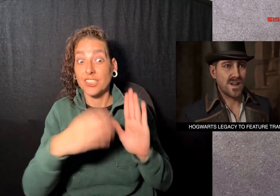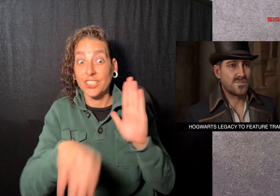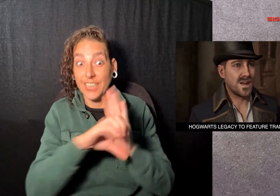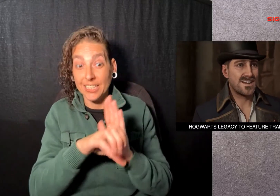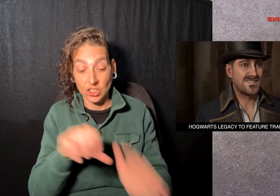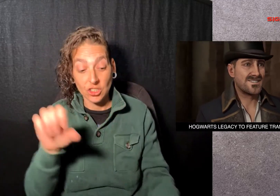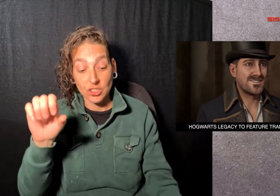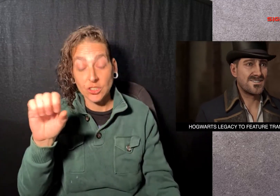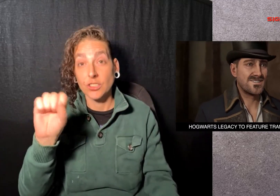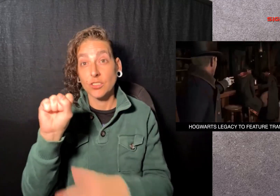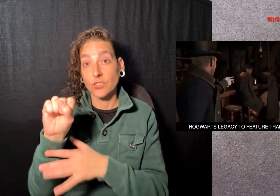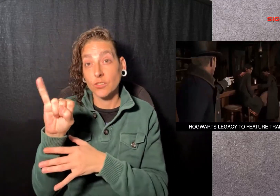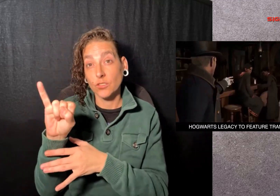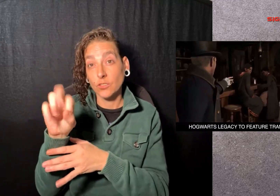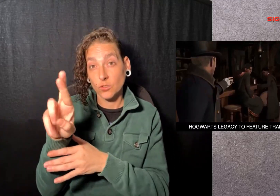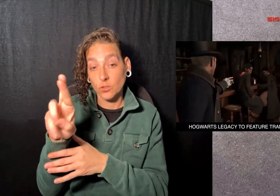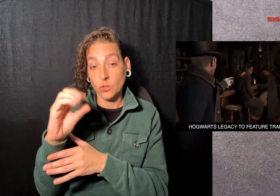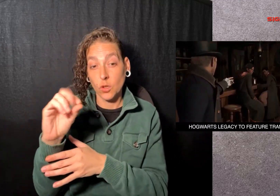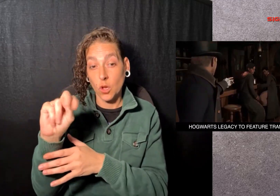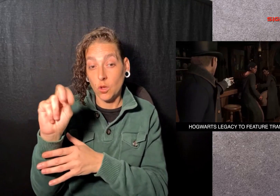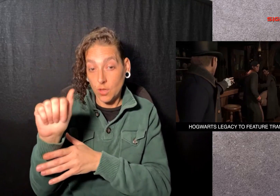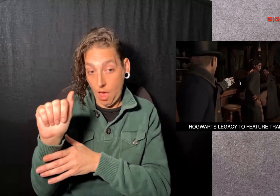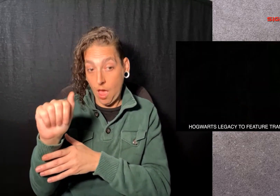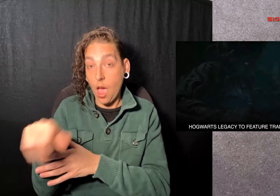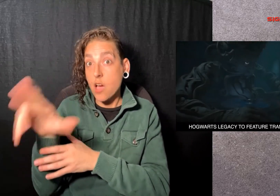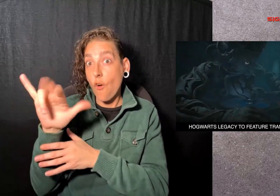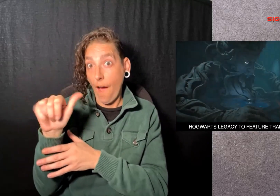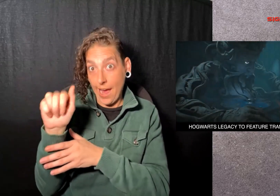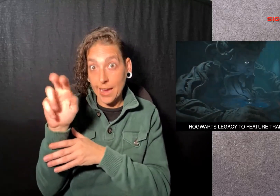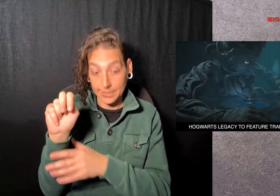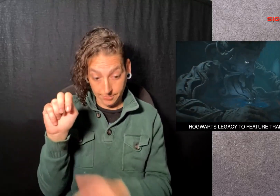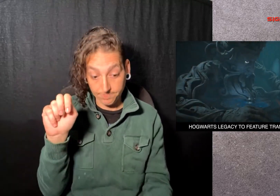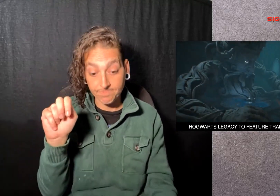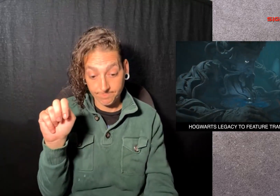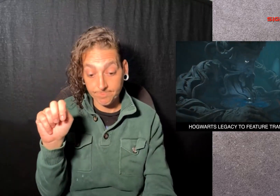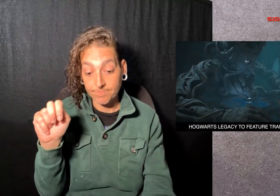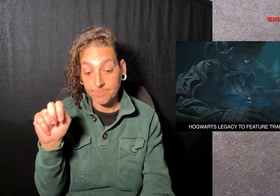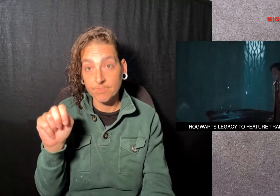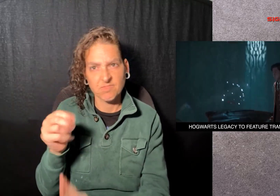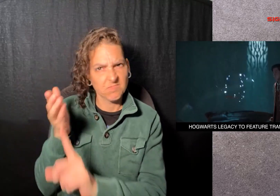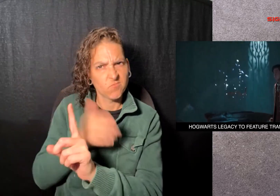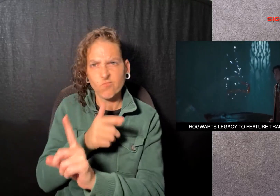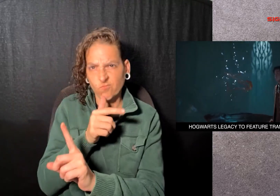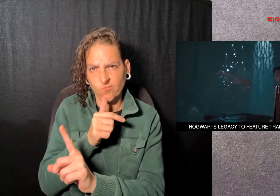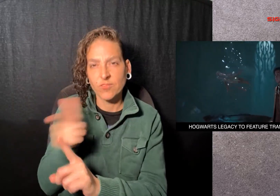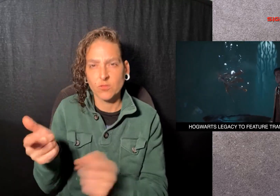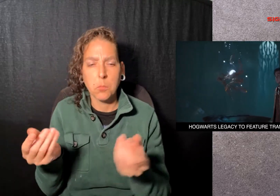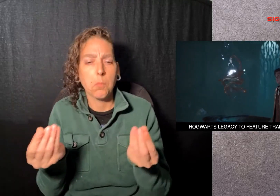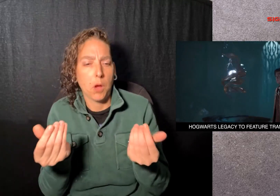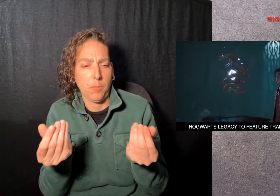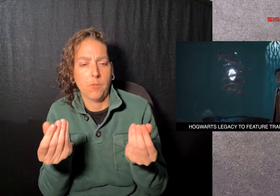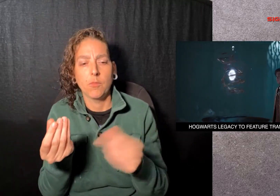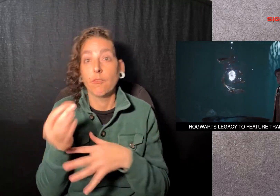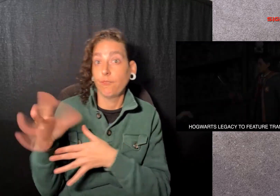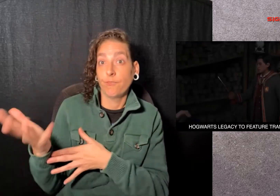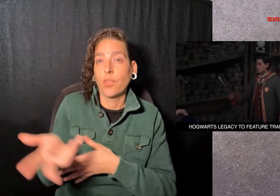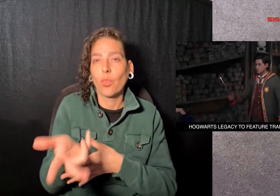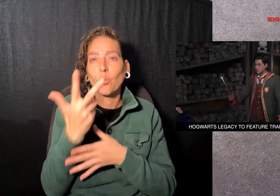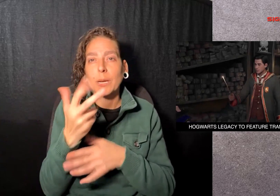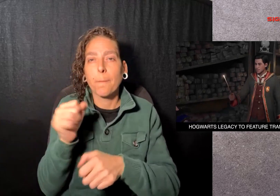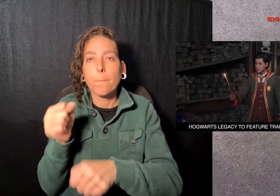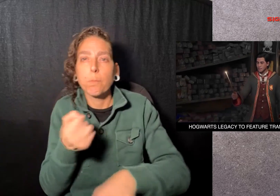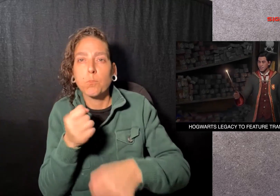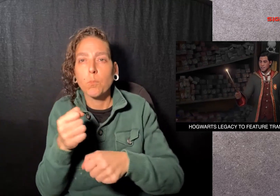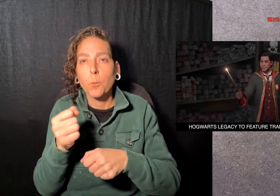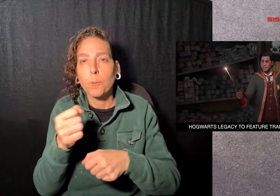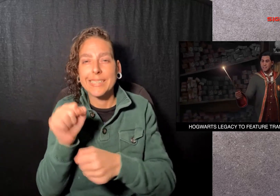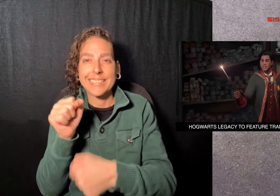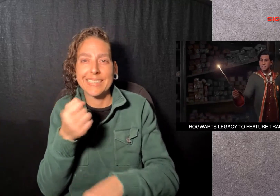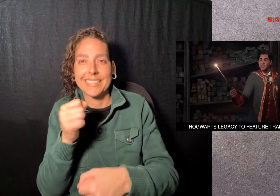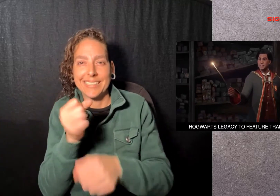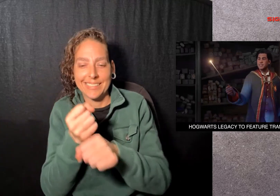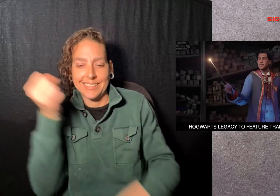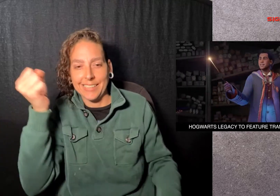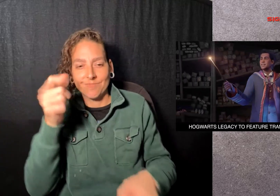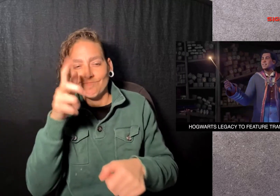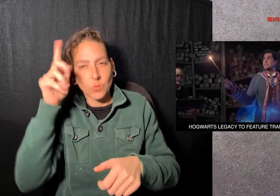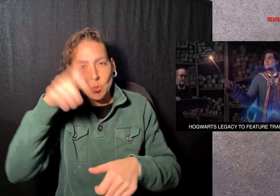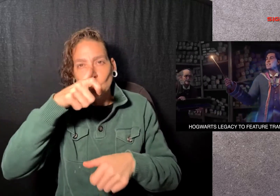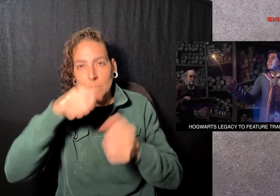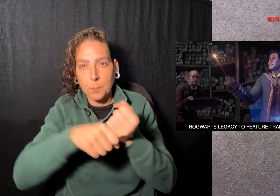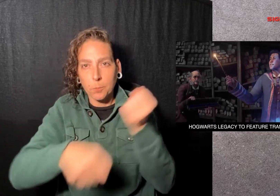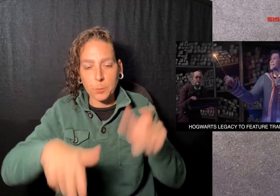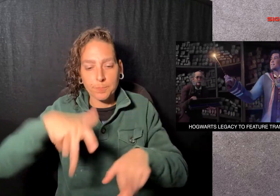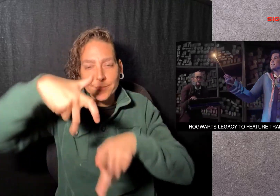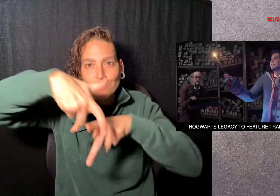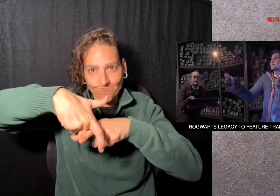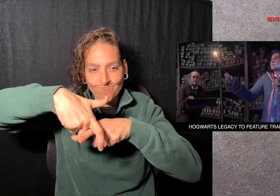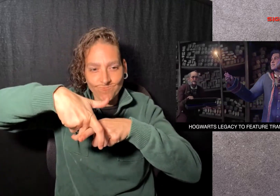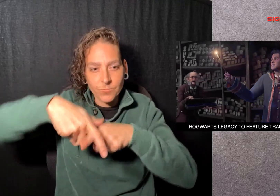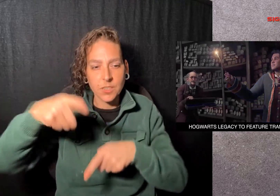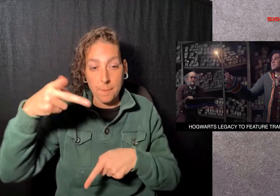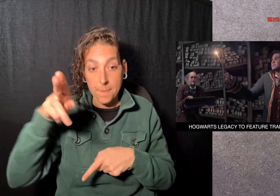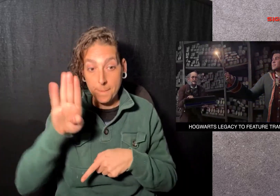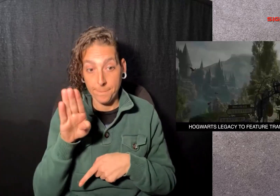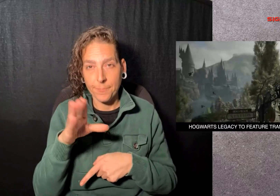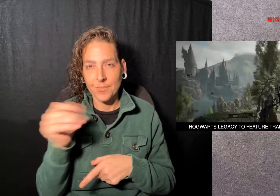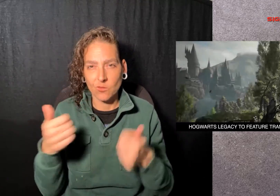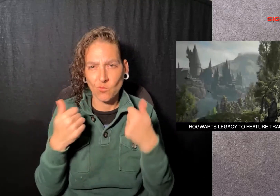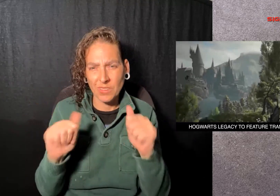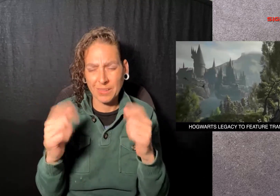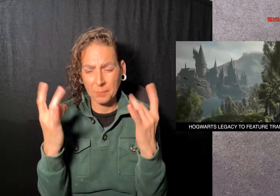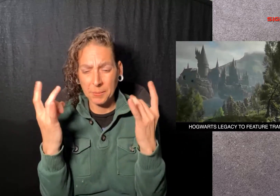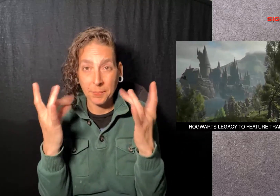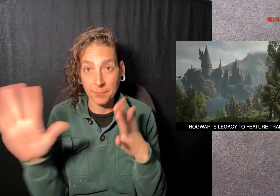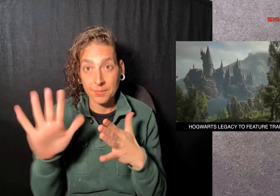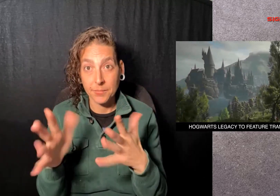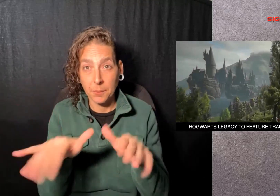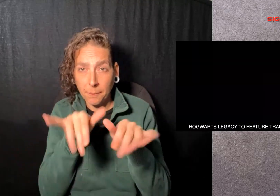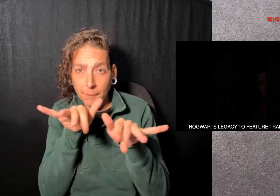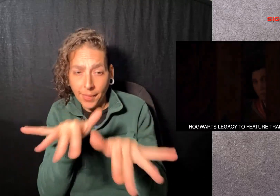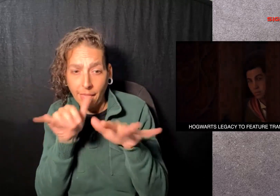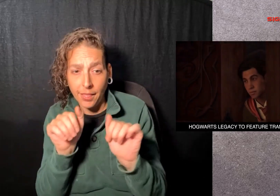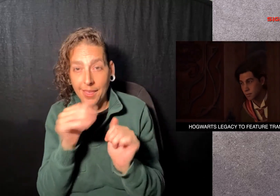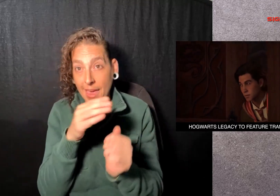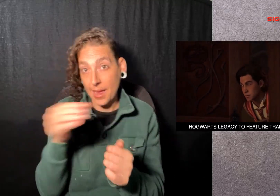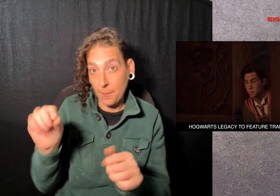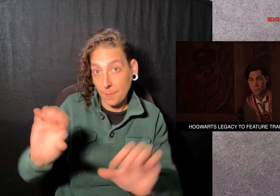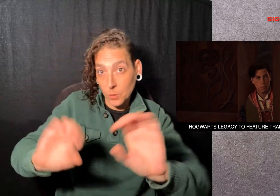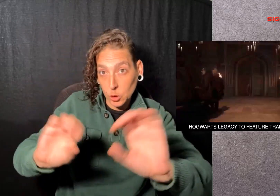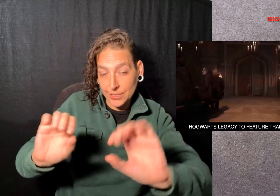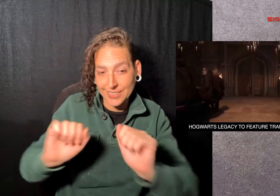Sirona Ryan is the proprietor of the three broomsticks pub